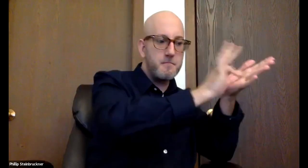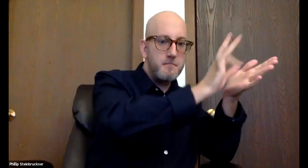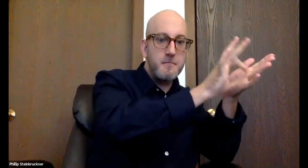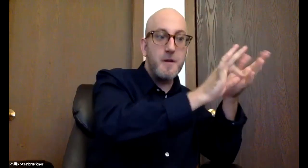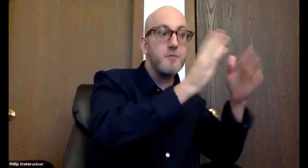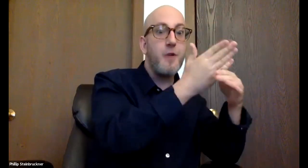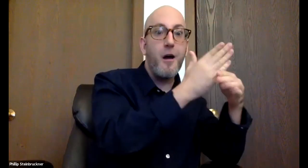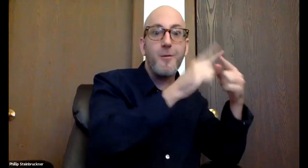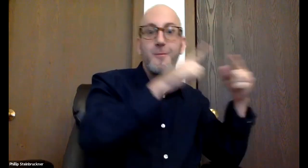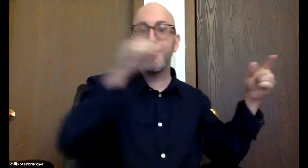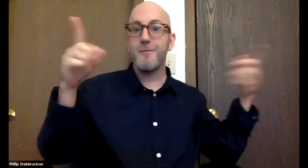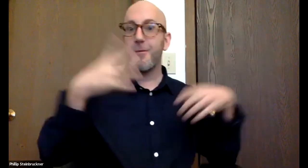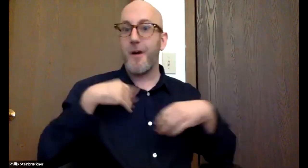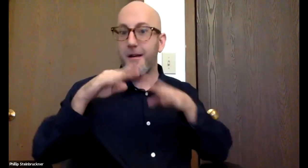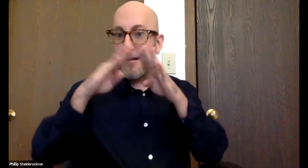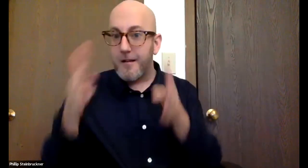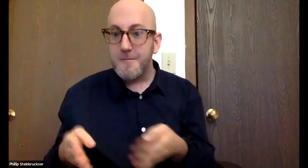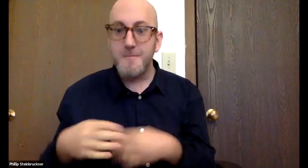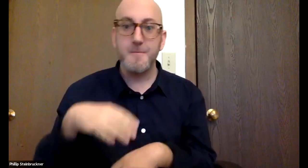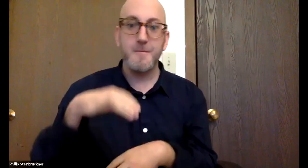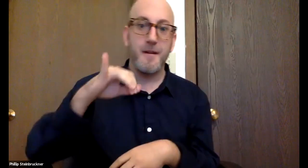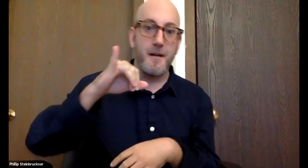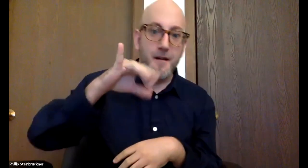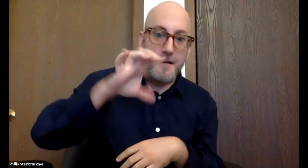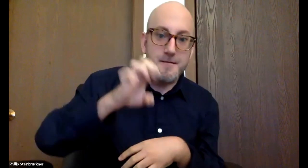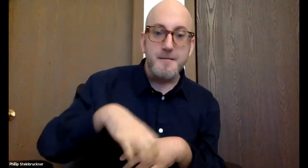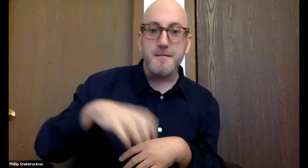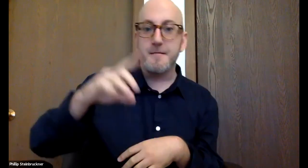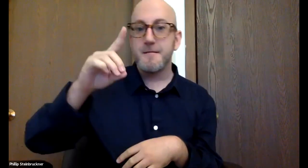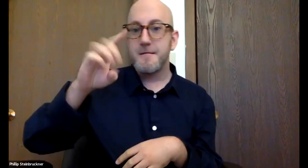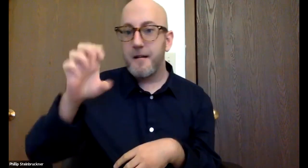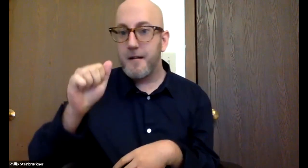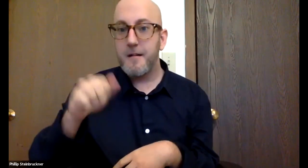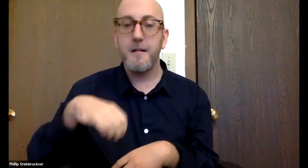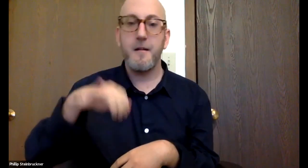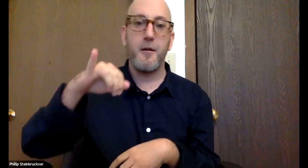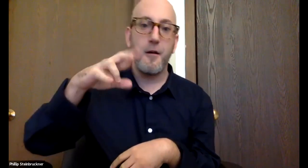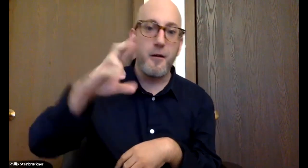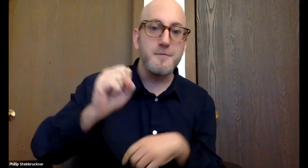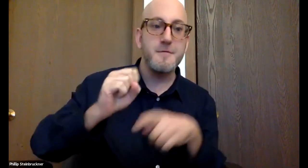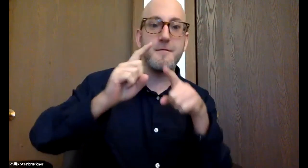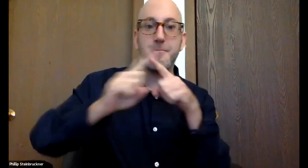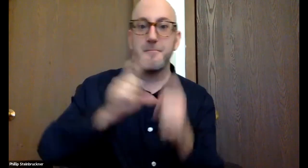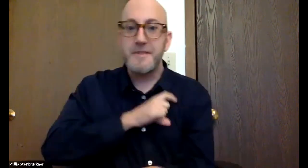that, the information that you share is private. That information is only given to the